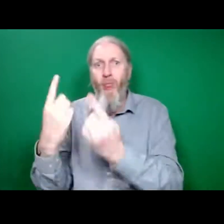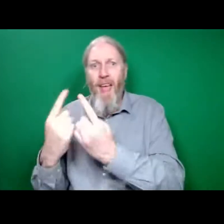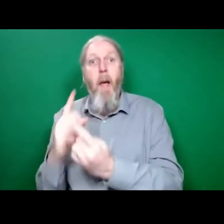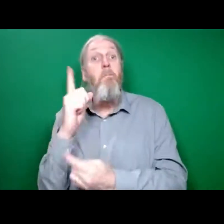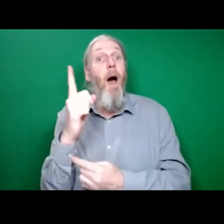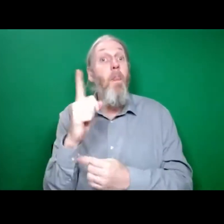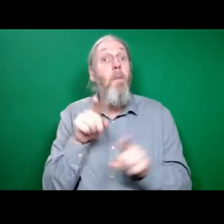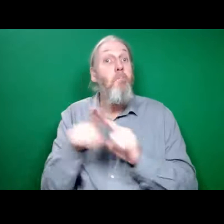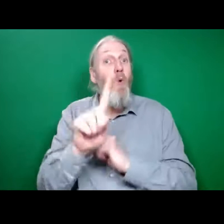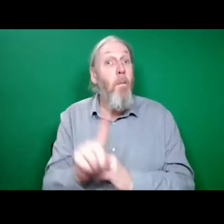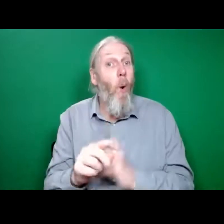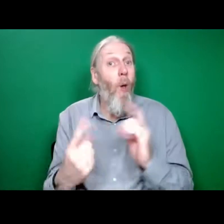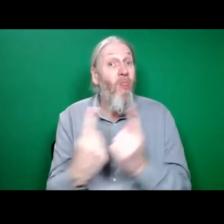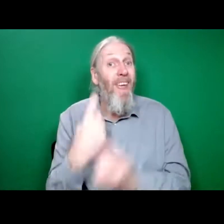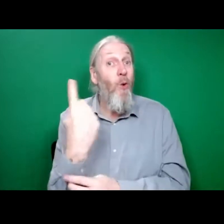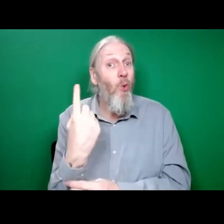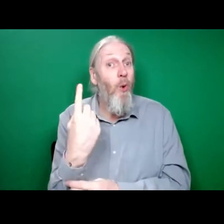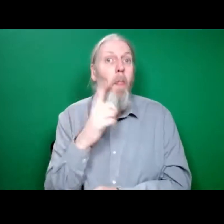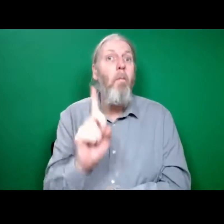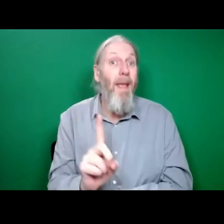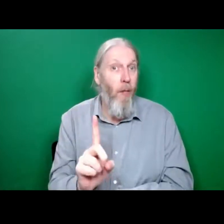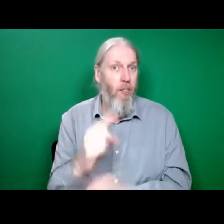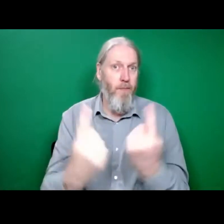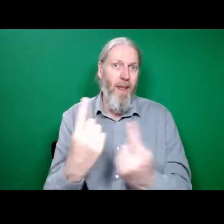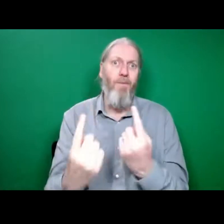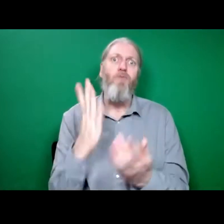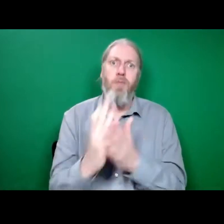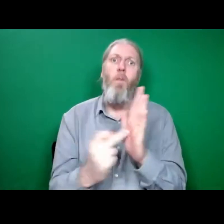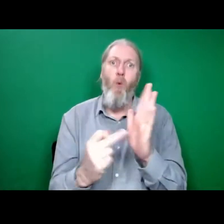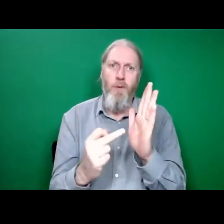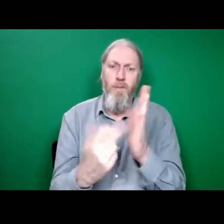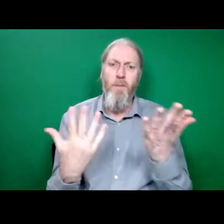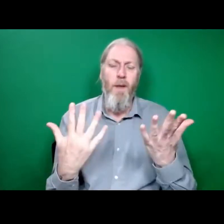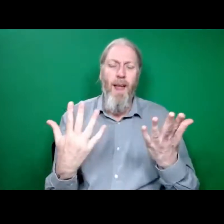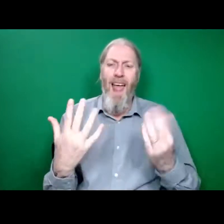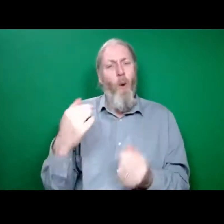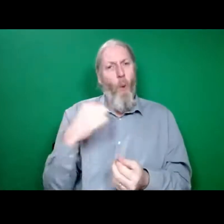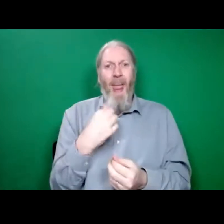clear that at the heart of our ambitions is about creating sustainable and excellent places to live, to